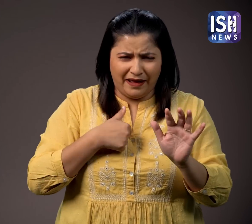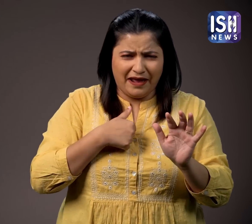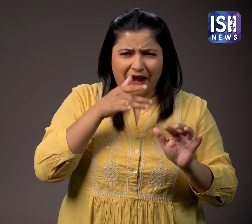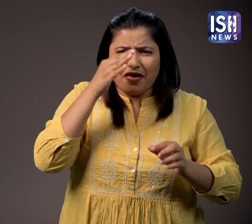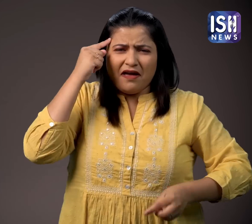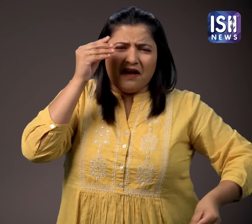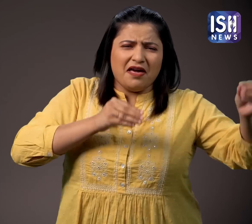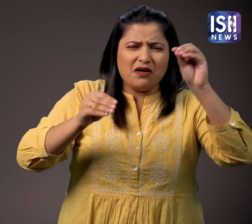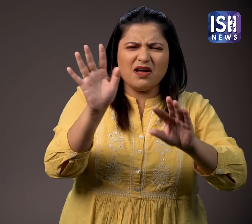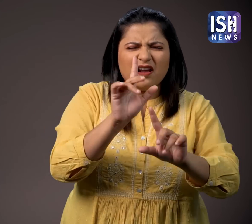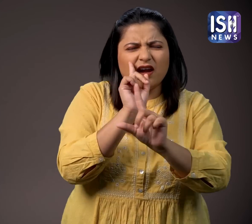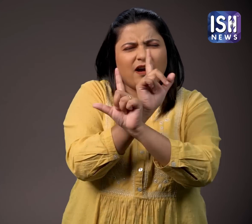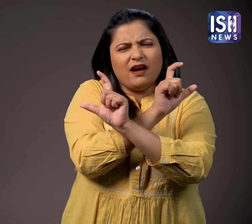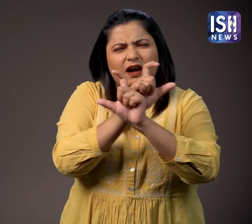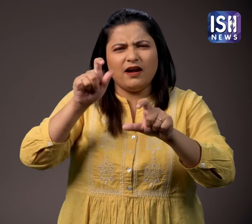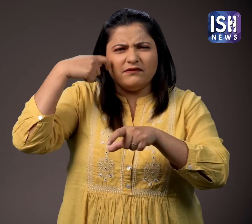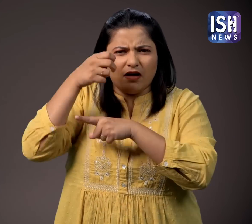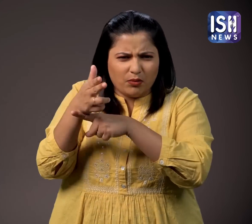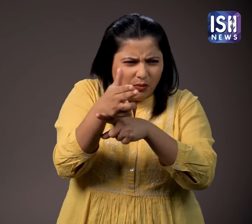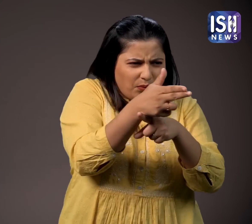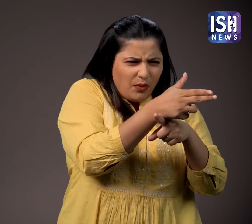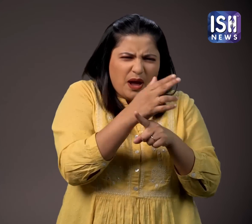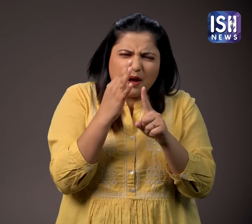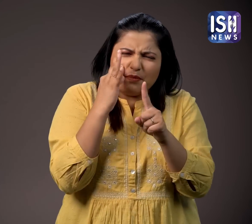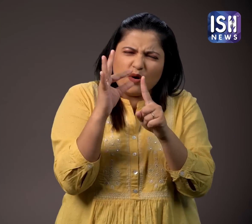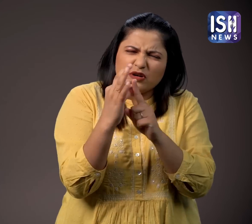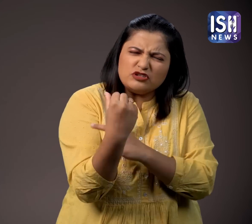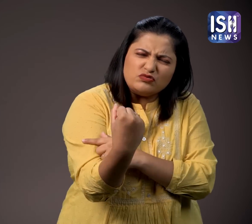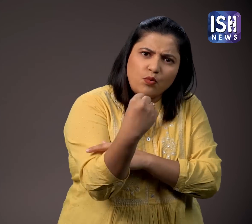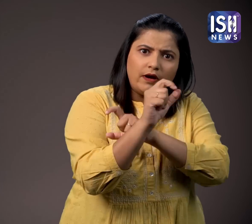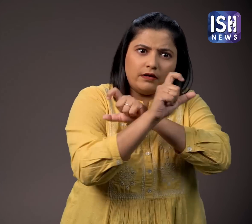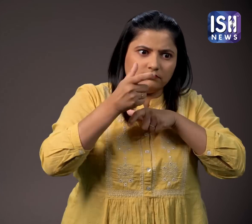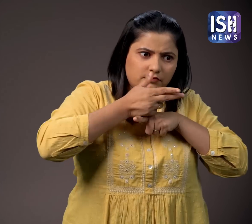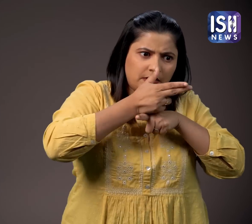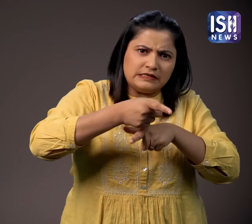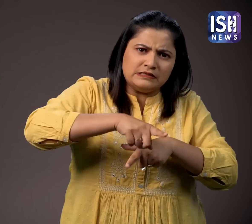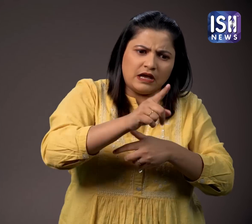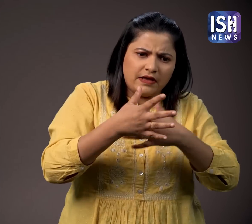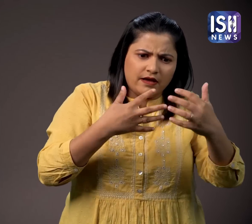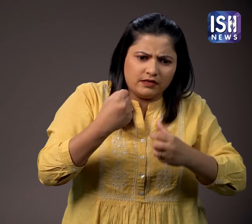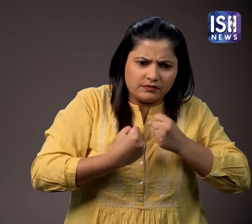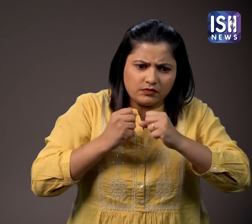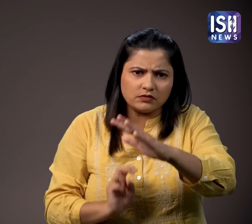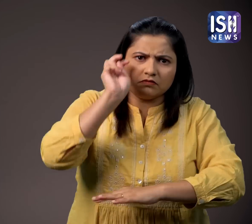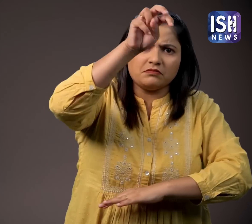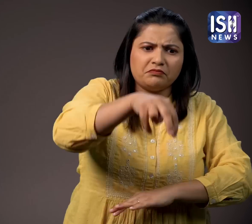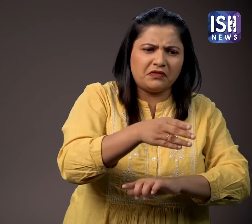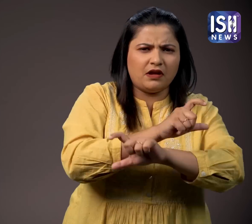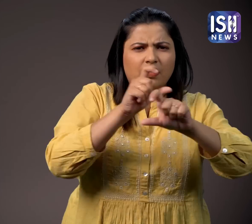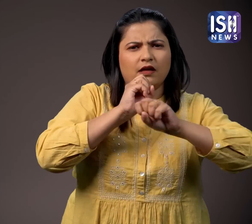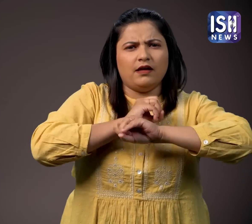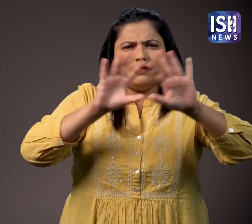The army also said that they should not be blamed and that they had the entire incident video recorded.